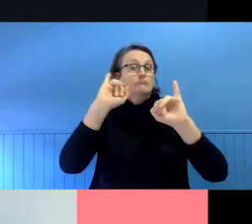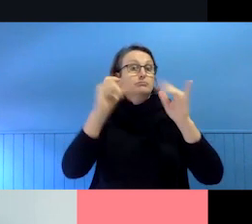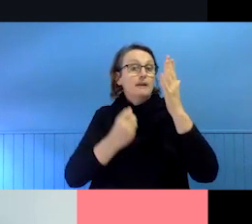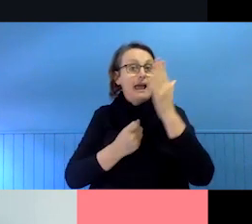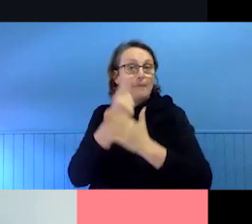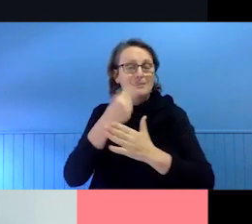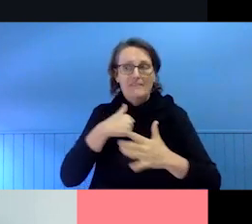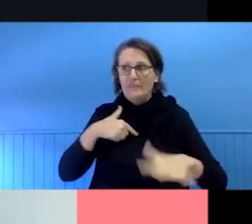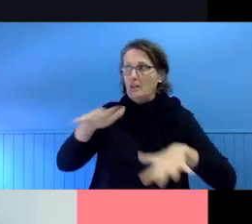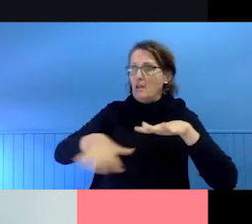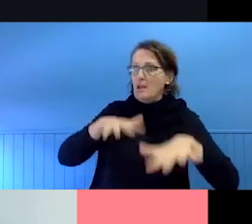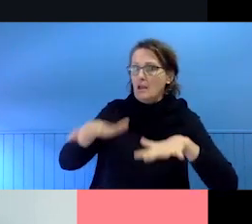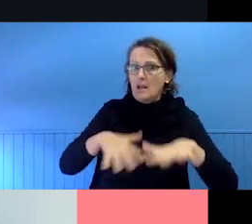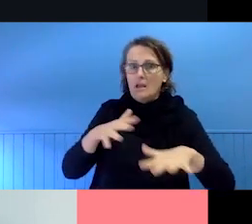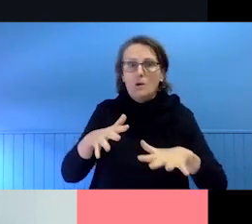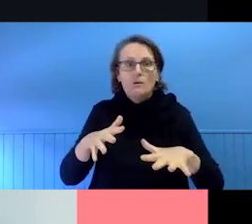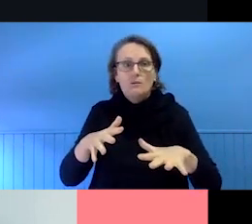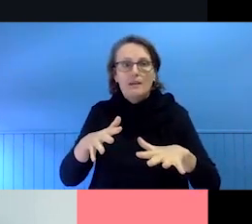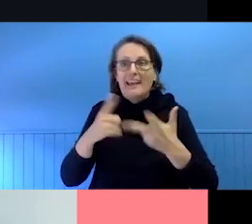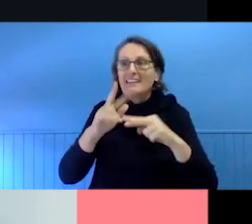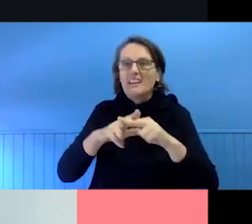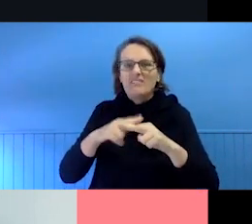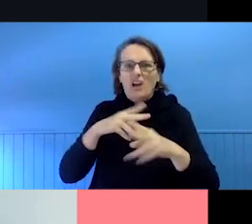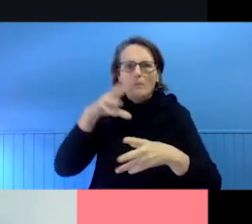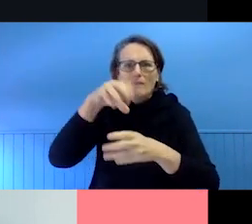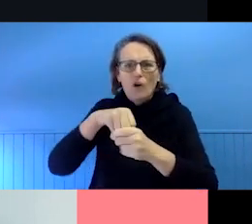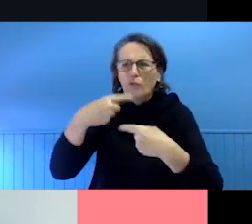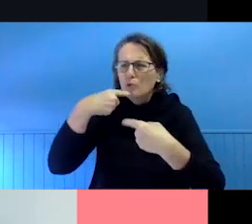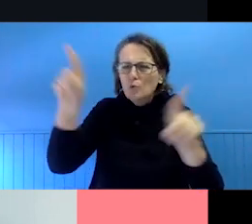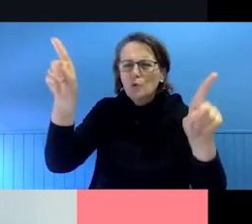centre of a new storm, you have journalists and editors and